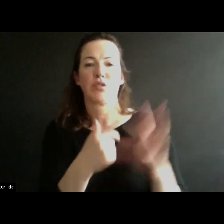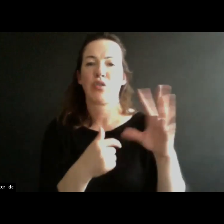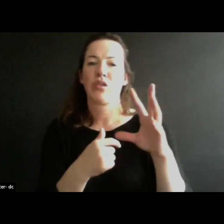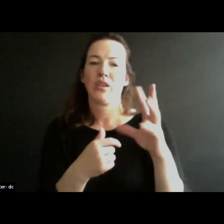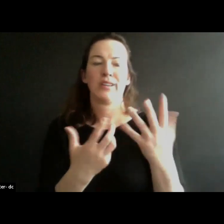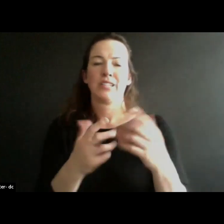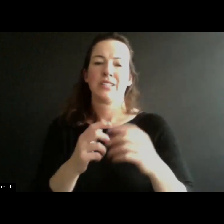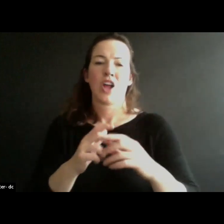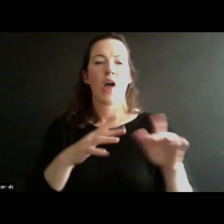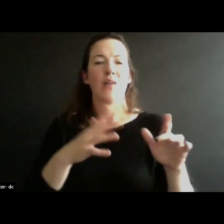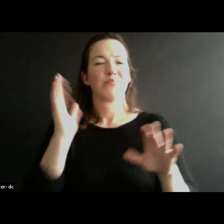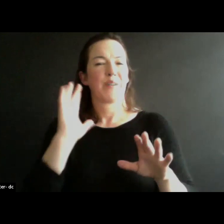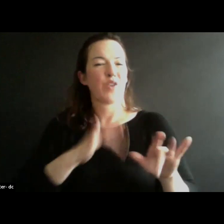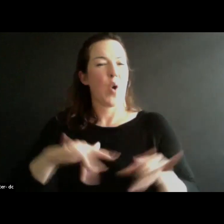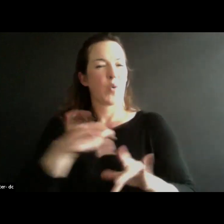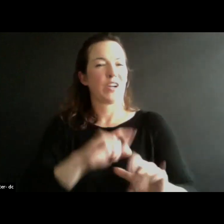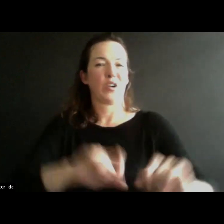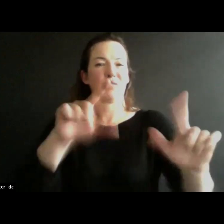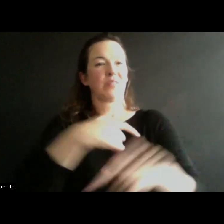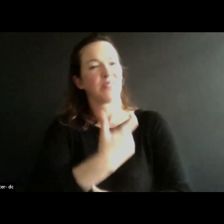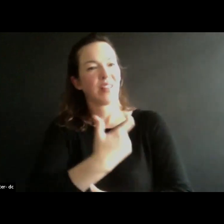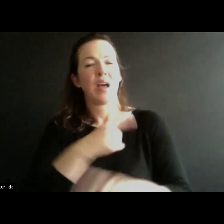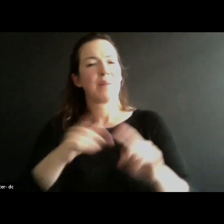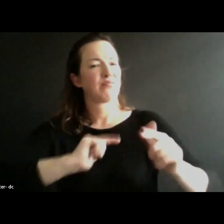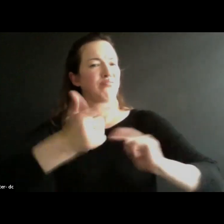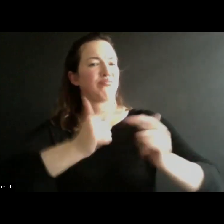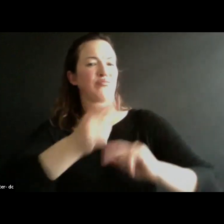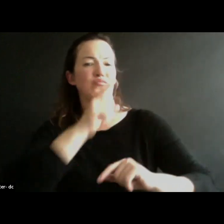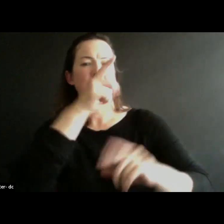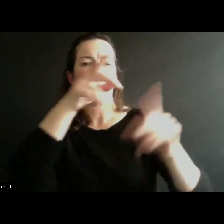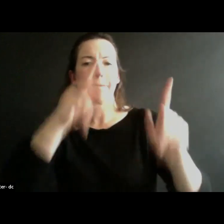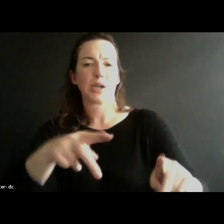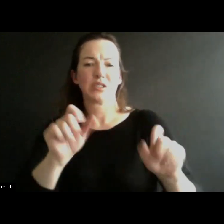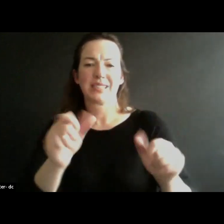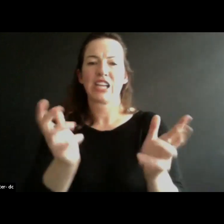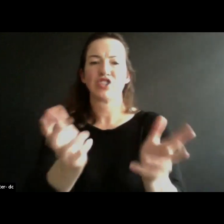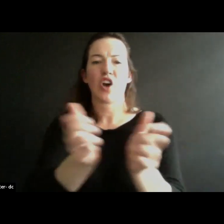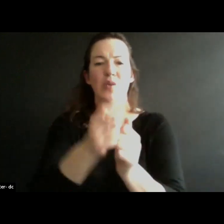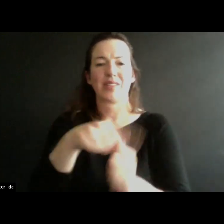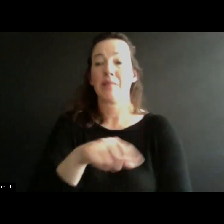right? So there's that value of the interaction in real time. Yes, and what we tried so because